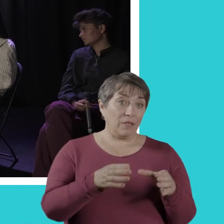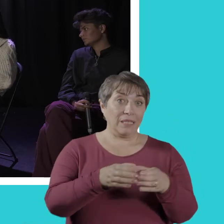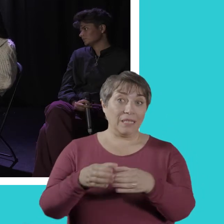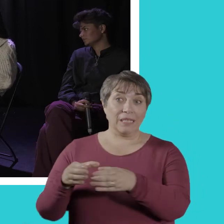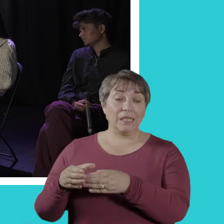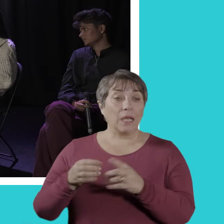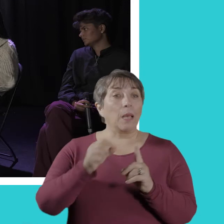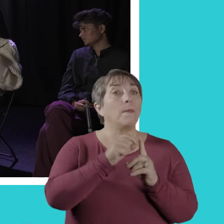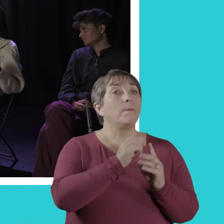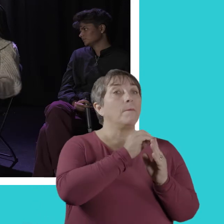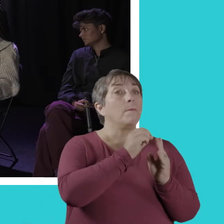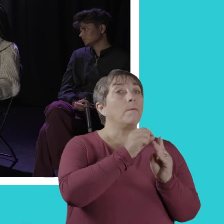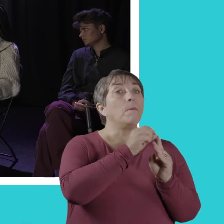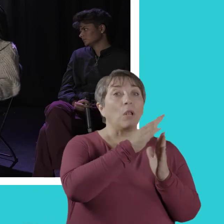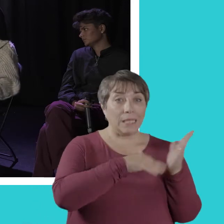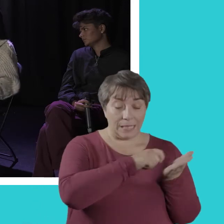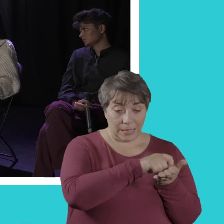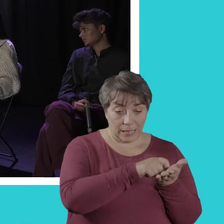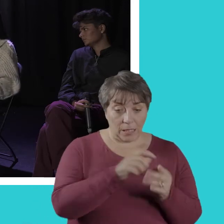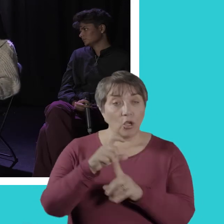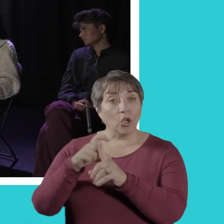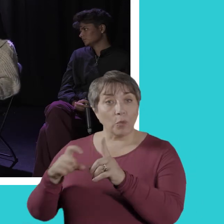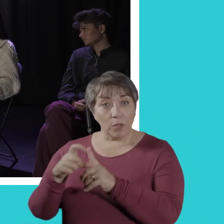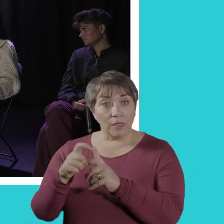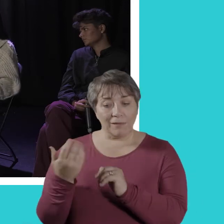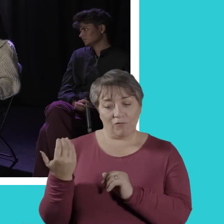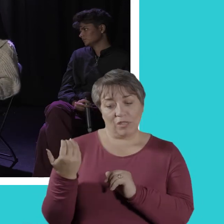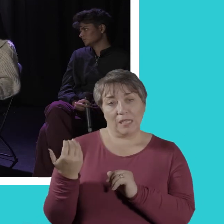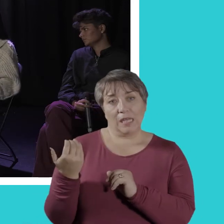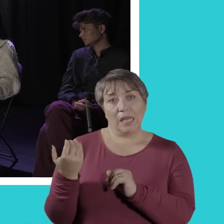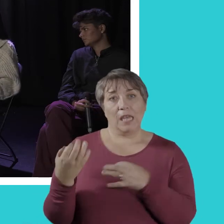sector community sector and recently the performing arts. Performing arts world is mad.